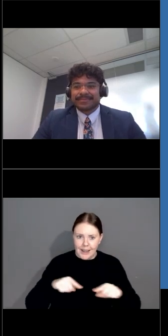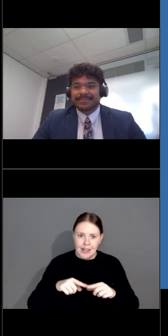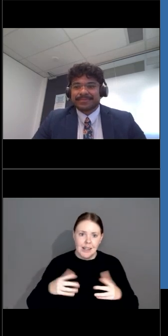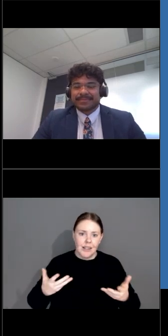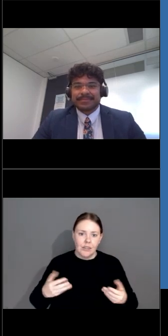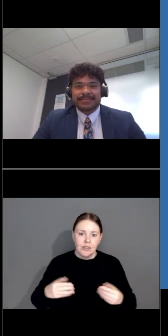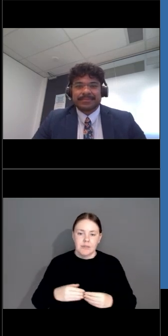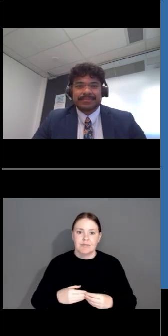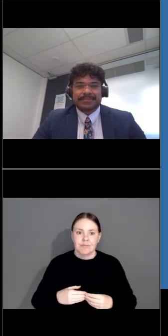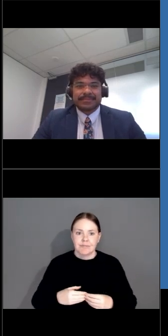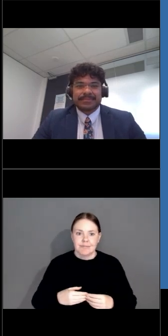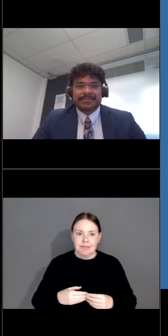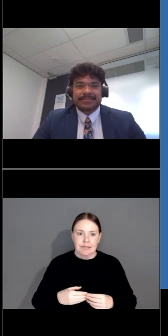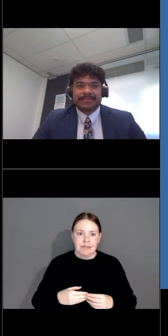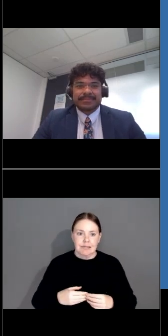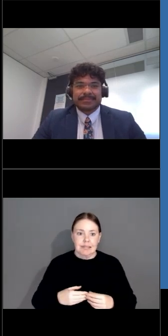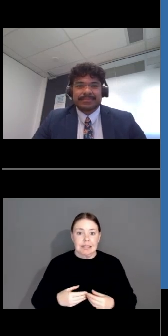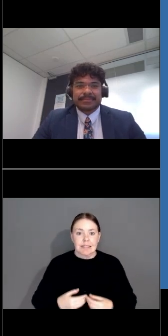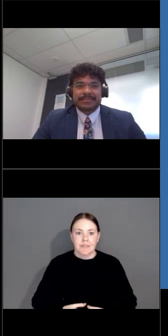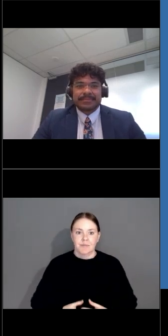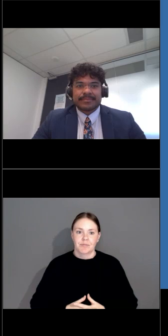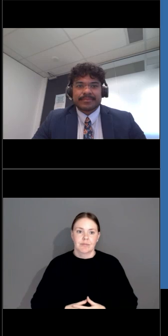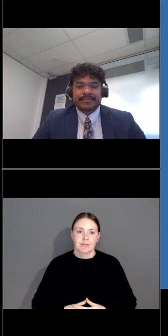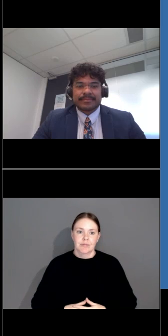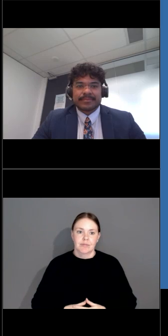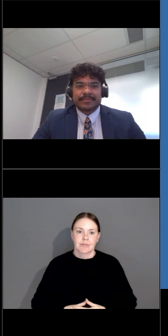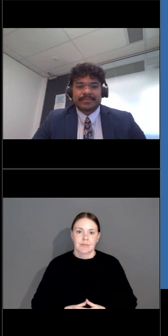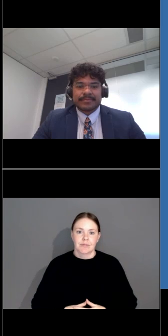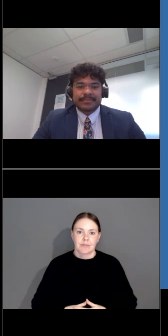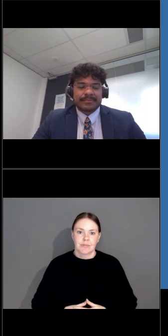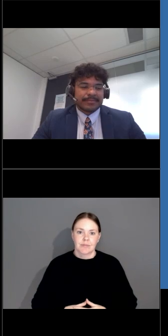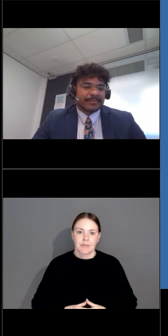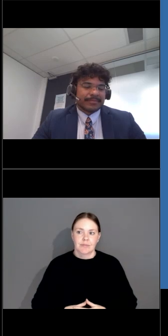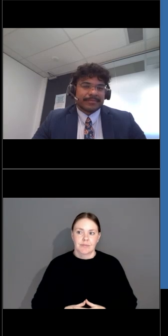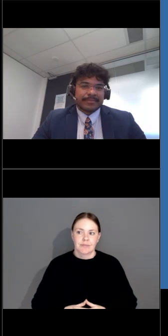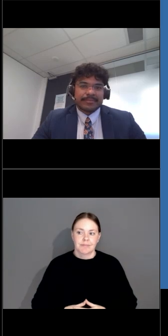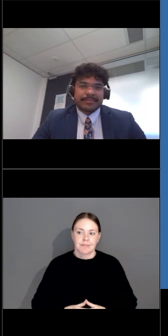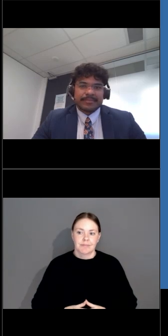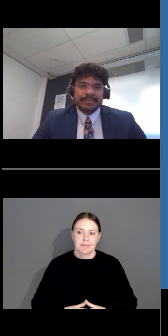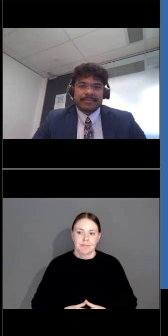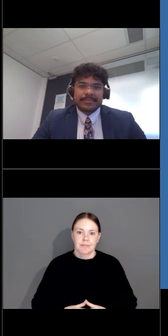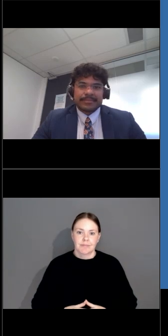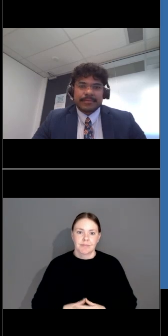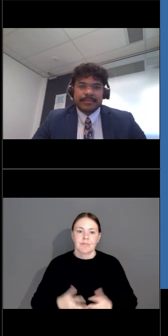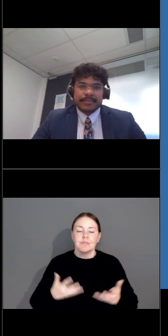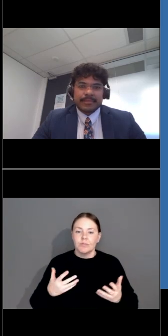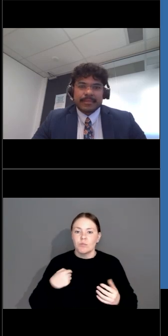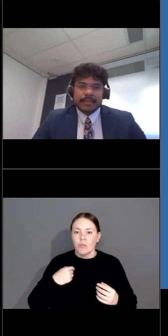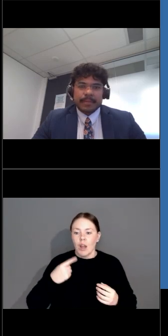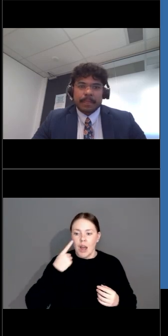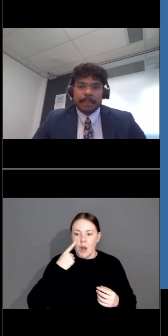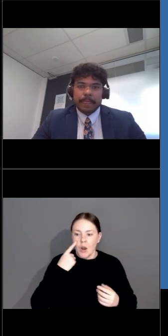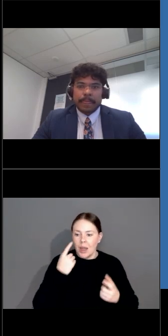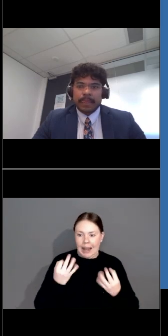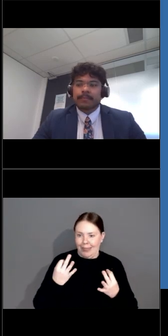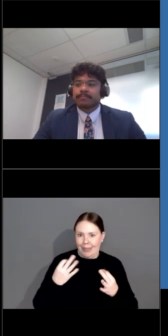have to bring it back yeah this timed out um but I've noticed there wasn't any questions anyway KG